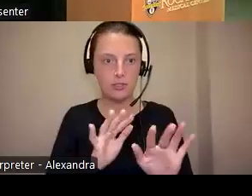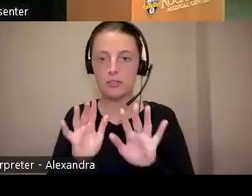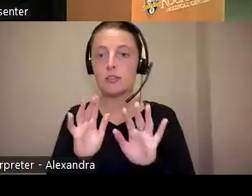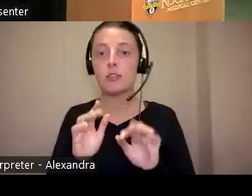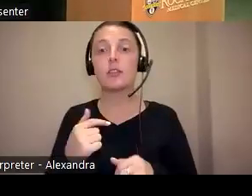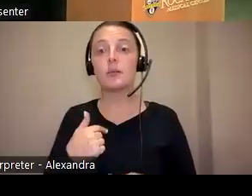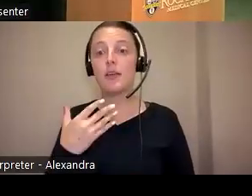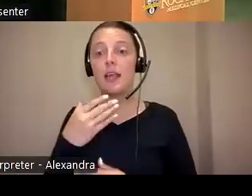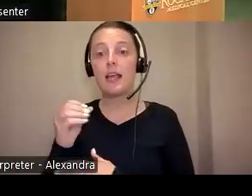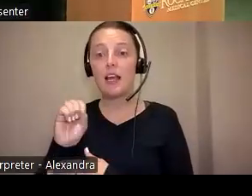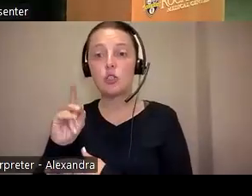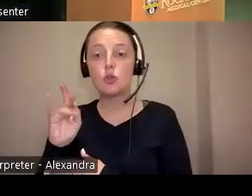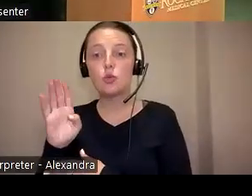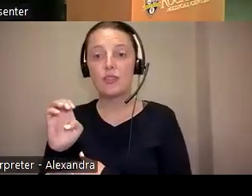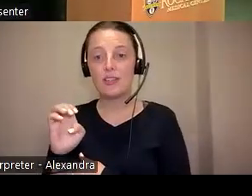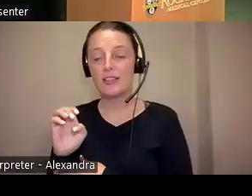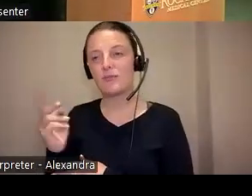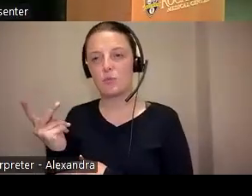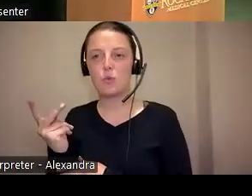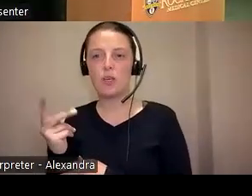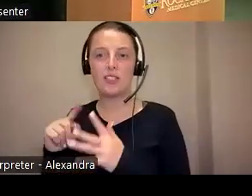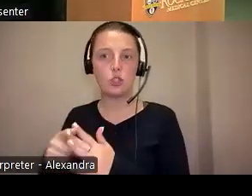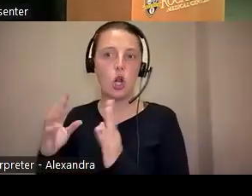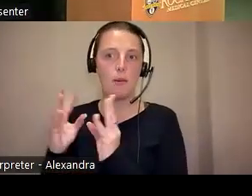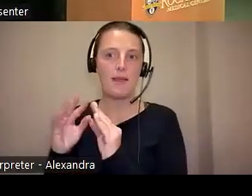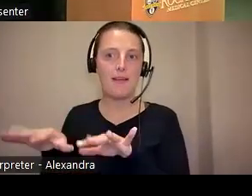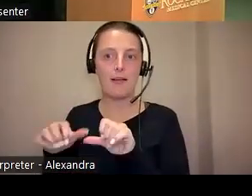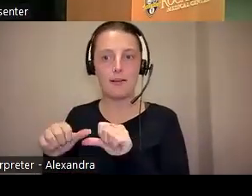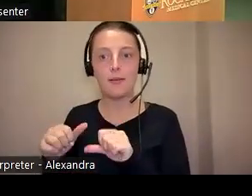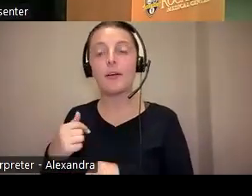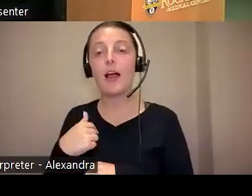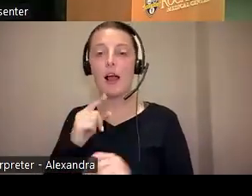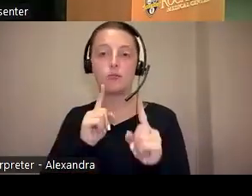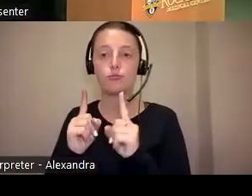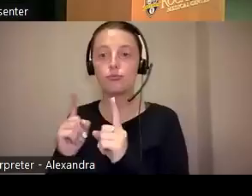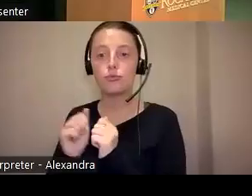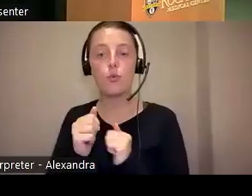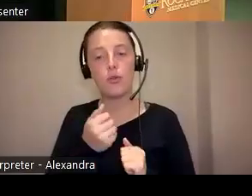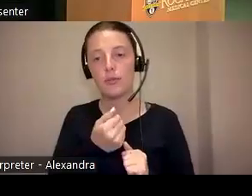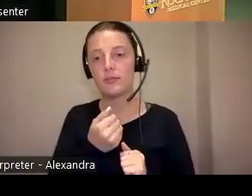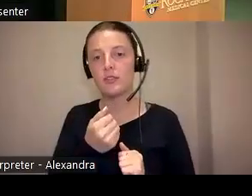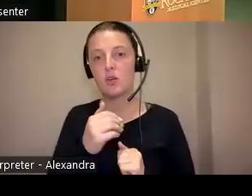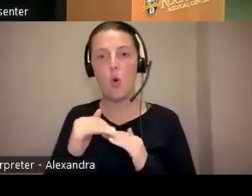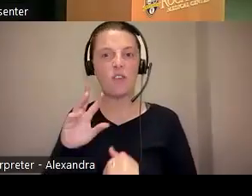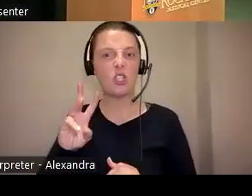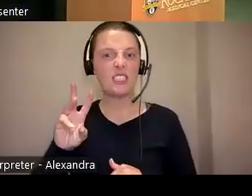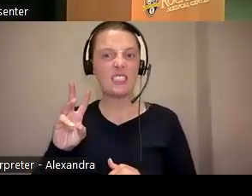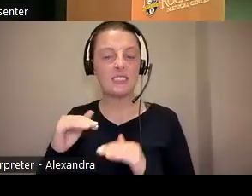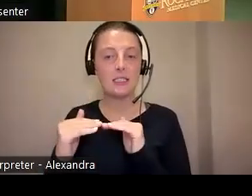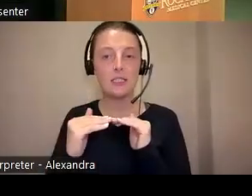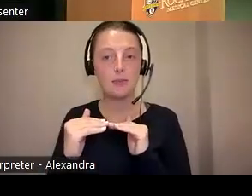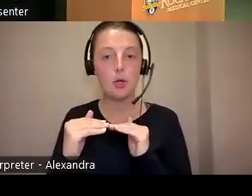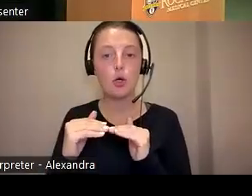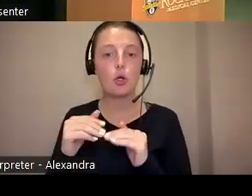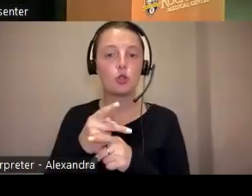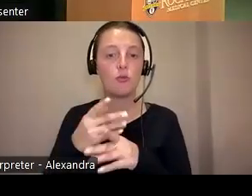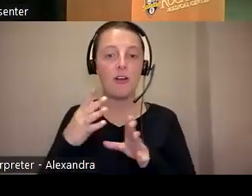and I was able to speak to over six of our peer supervisors and uh peers in providing services